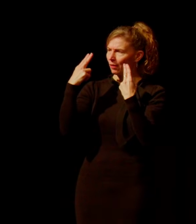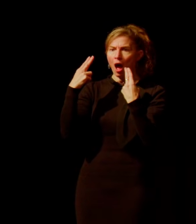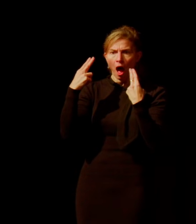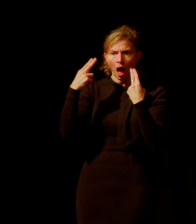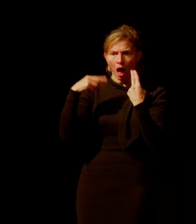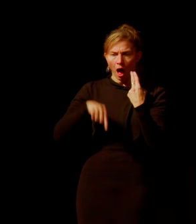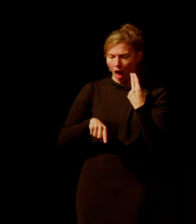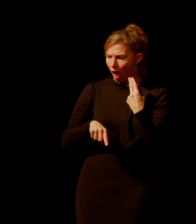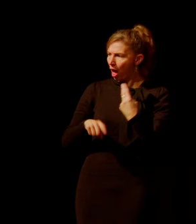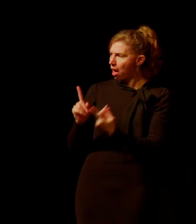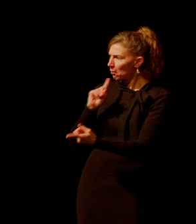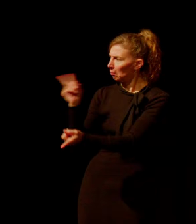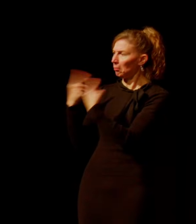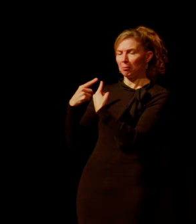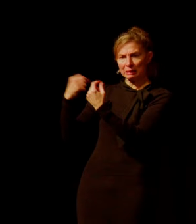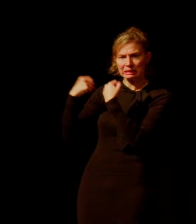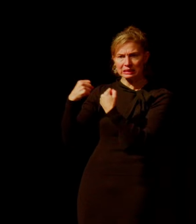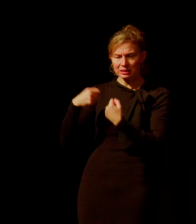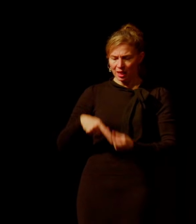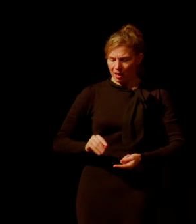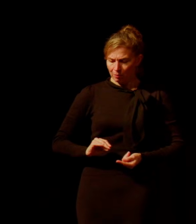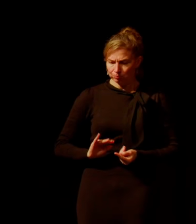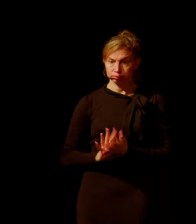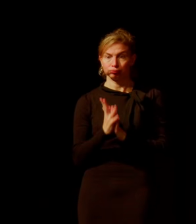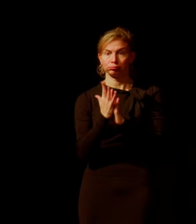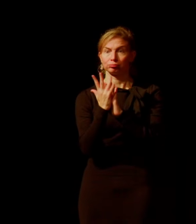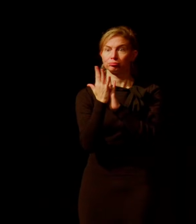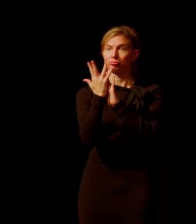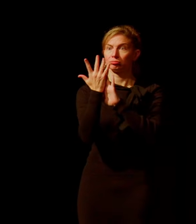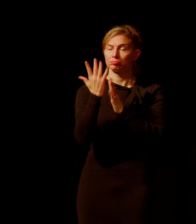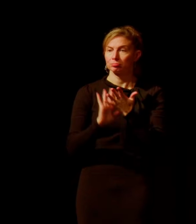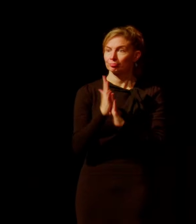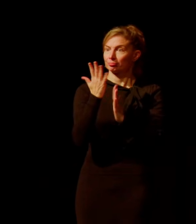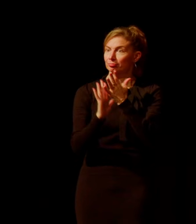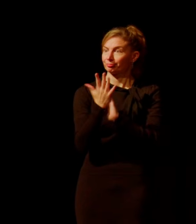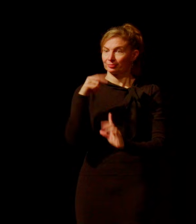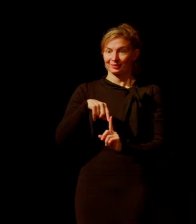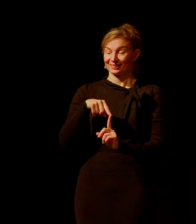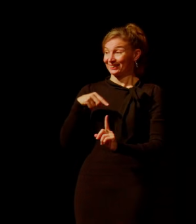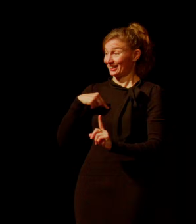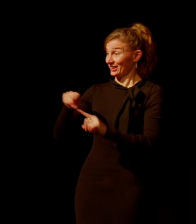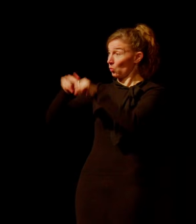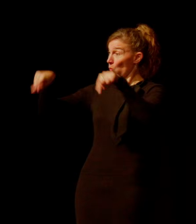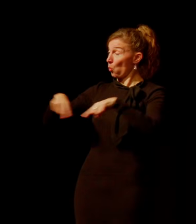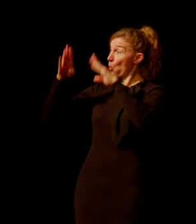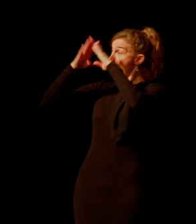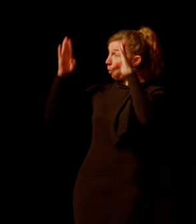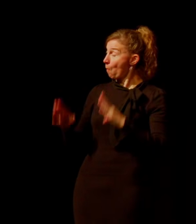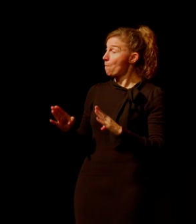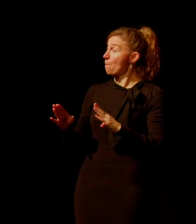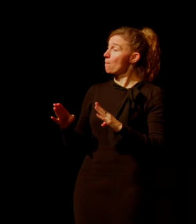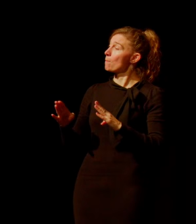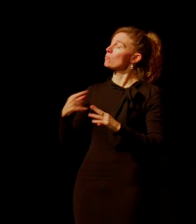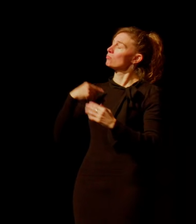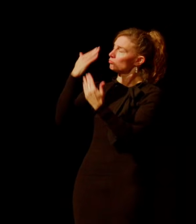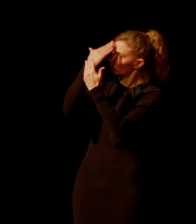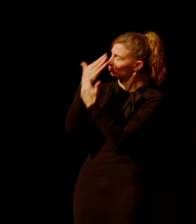It showed me that honoring my needs at home is the very first step to honoring my needs everywhere else as well,